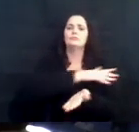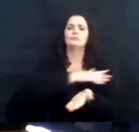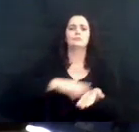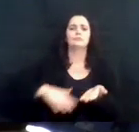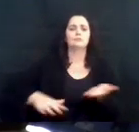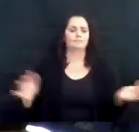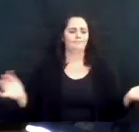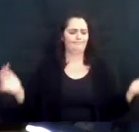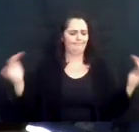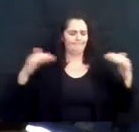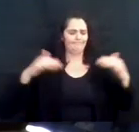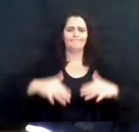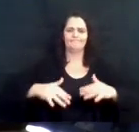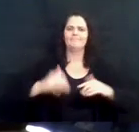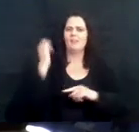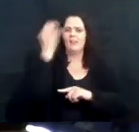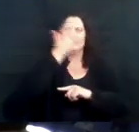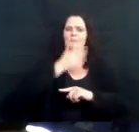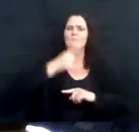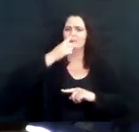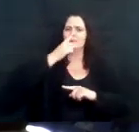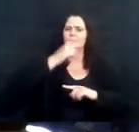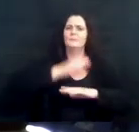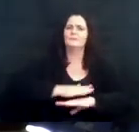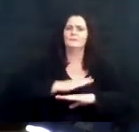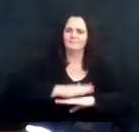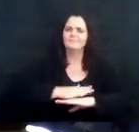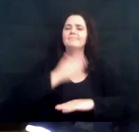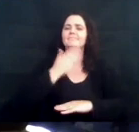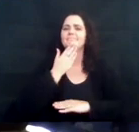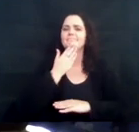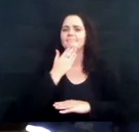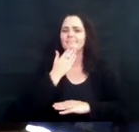we are meeting here this morning. I'd also like to pay my respects to First